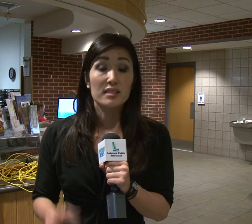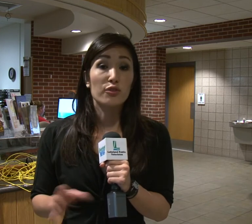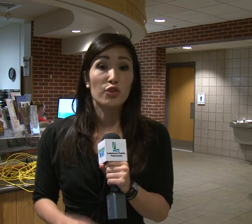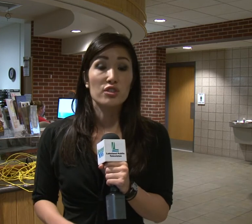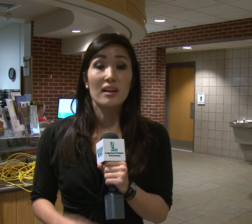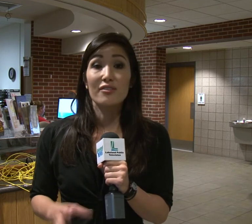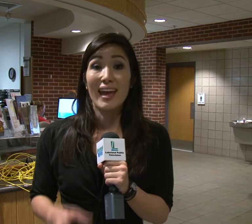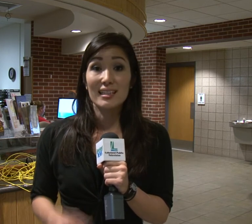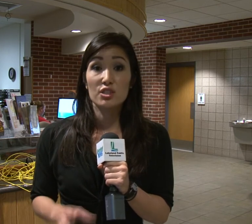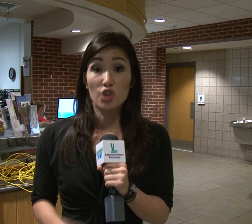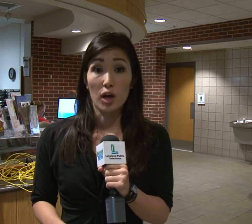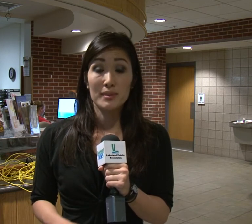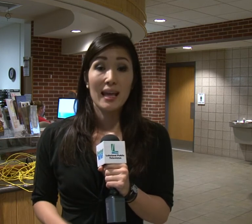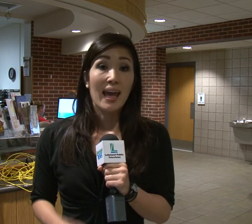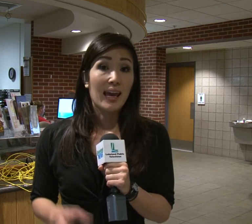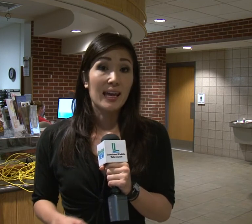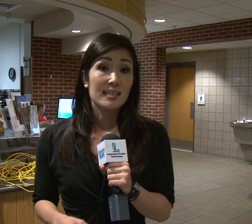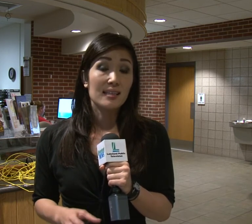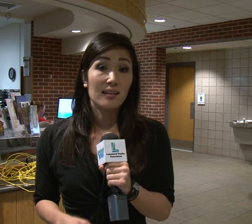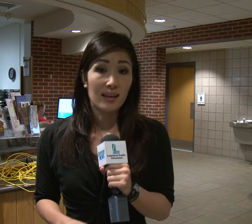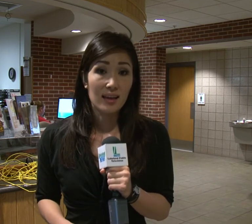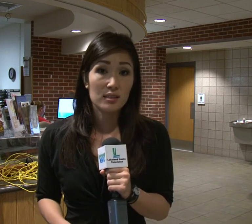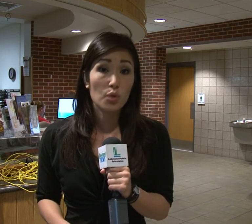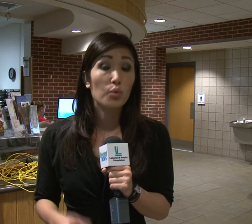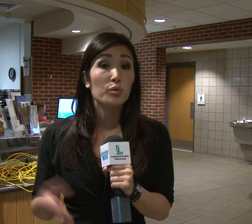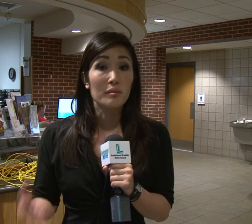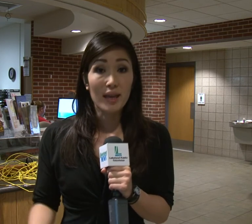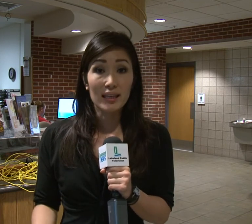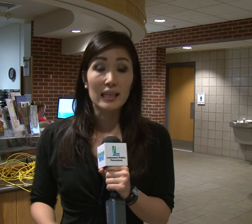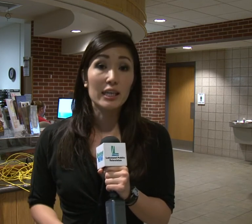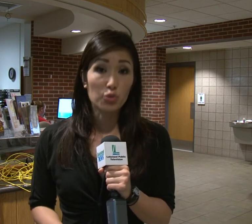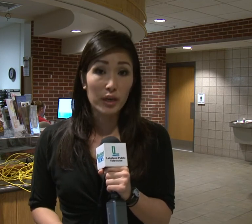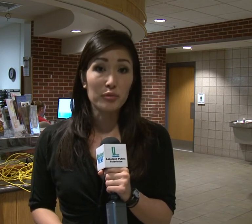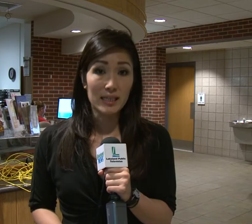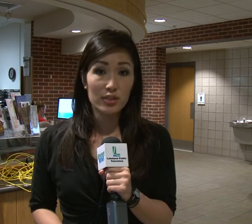This is the first of 8 stops that ASLIS will be making in the greater Minnesota.